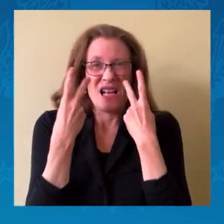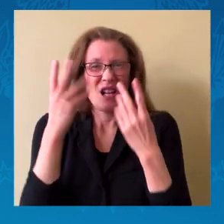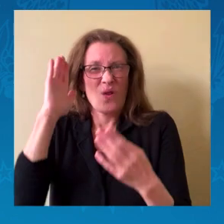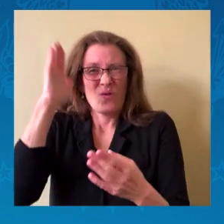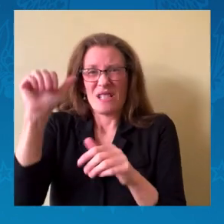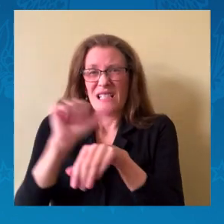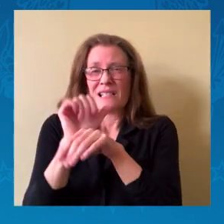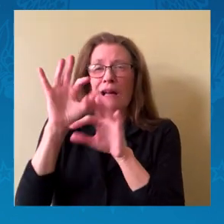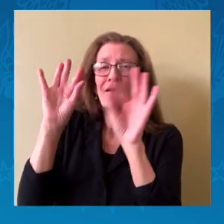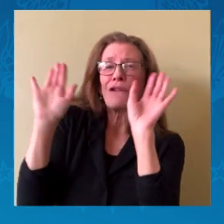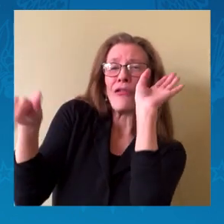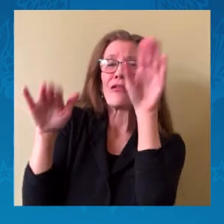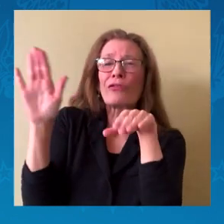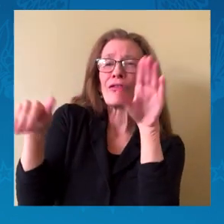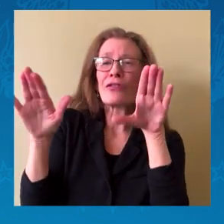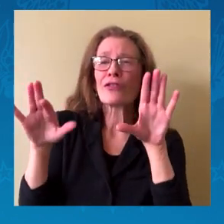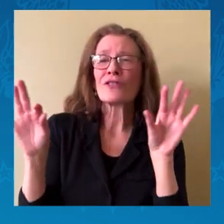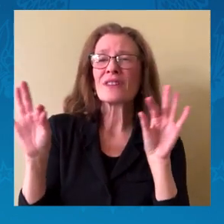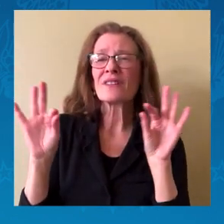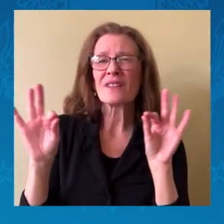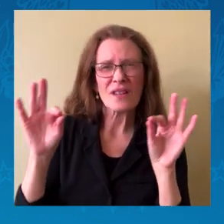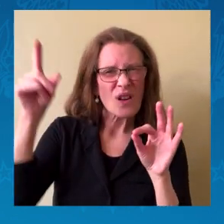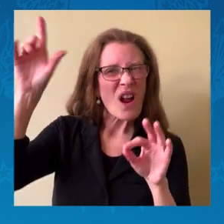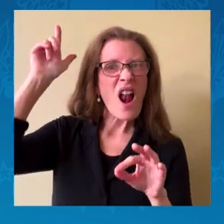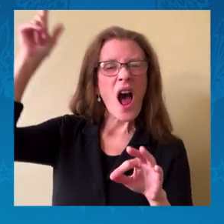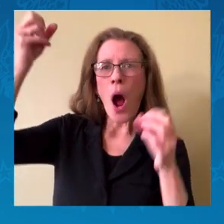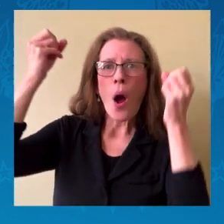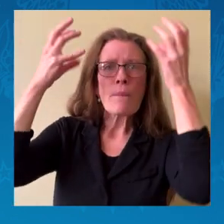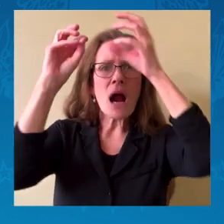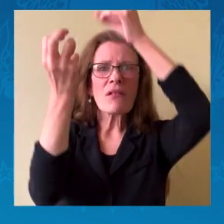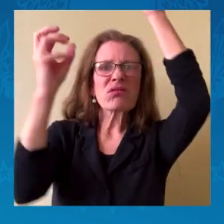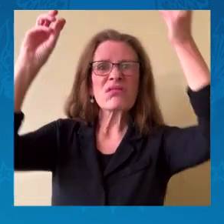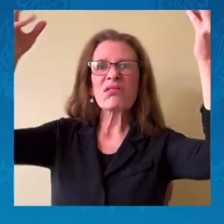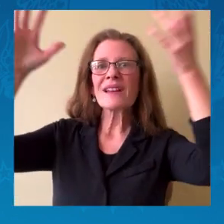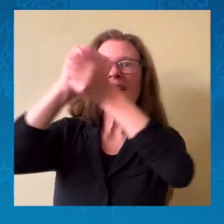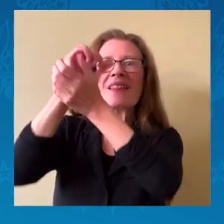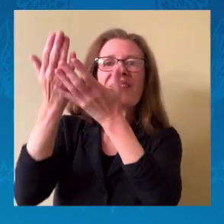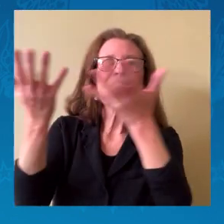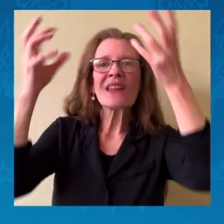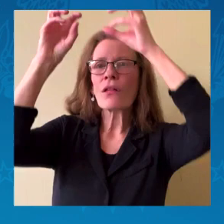And could still threaten the lives of those space travelers who are in low-Earth orbit,